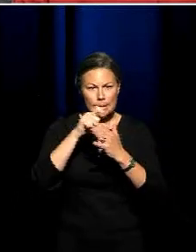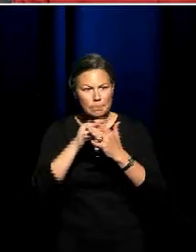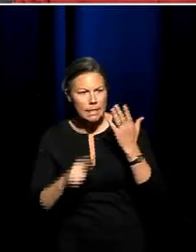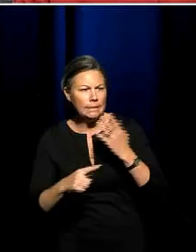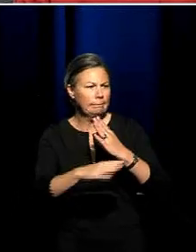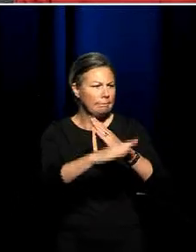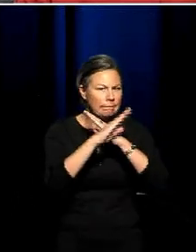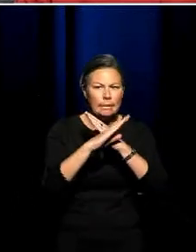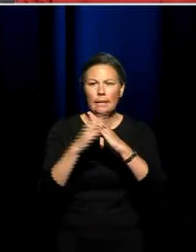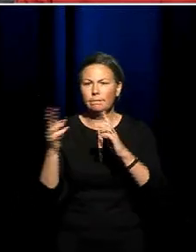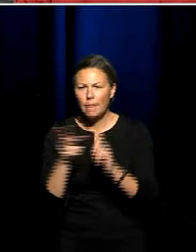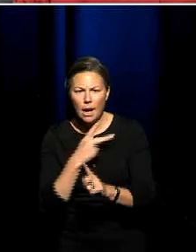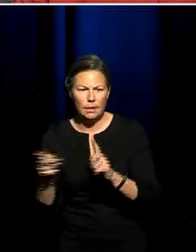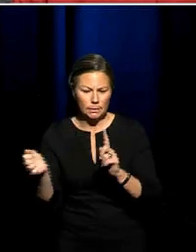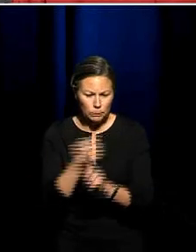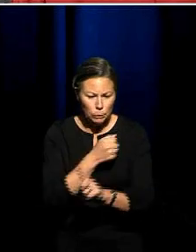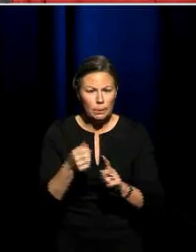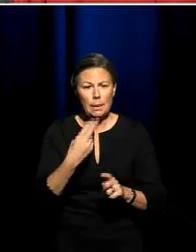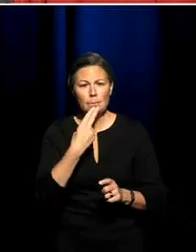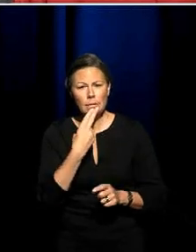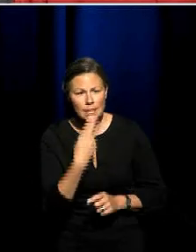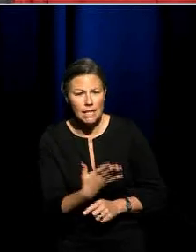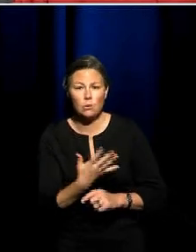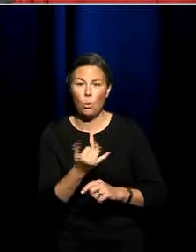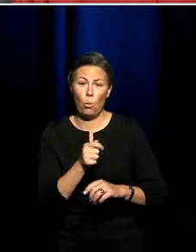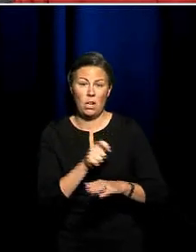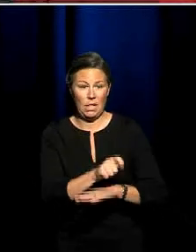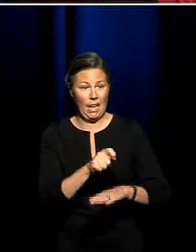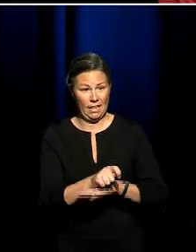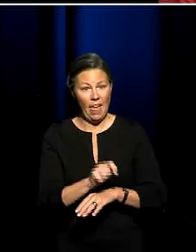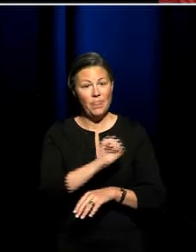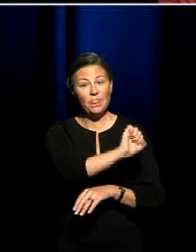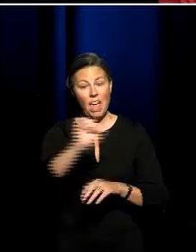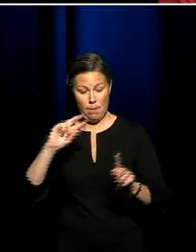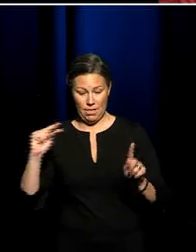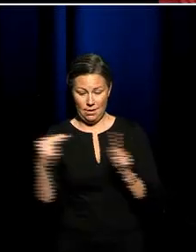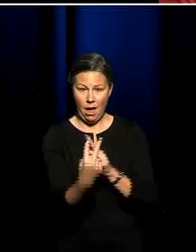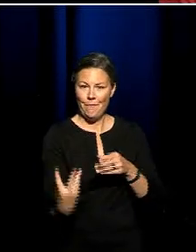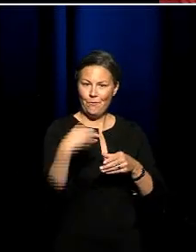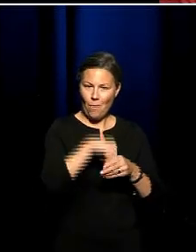violence, abuse, exploitation or neglect. Now, let me come back to the Terms of